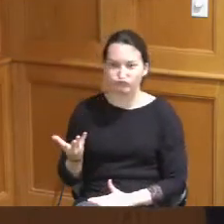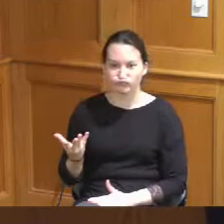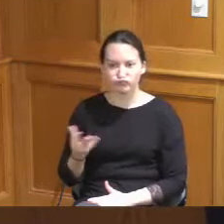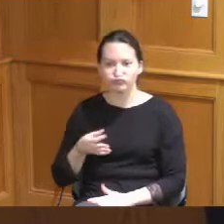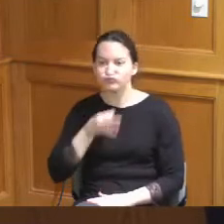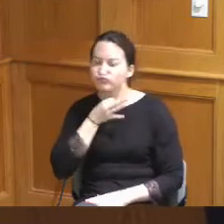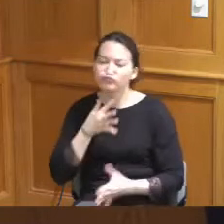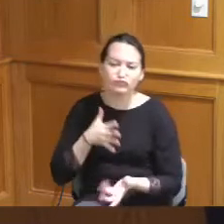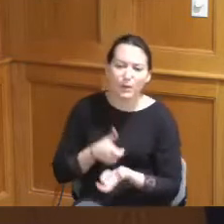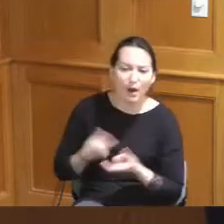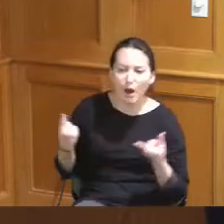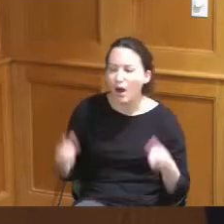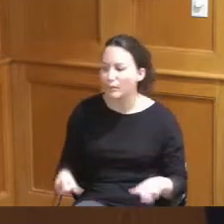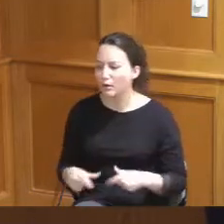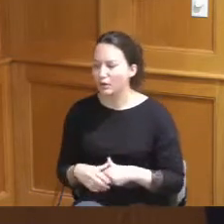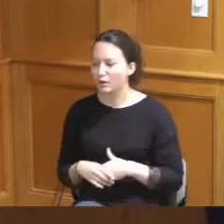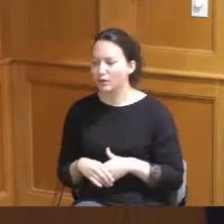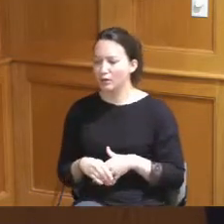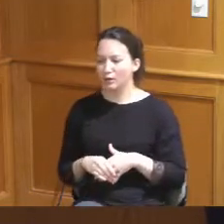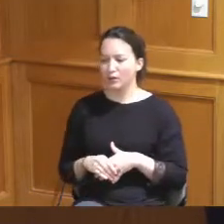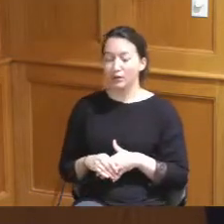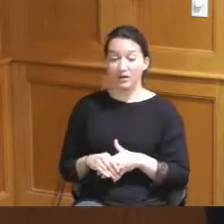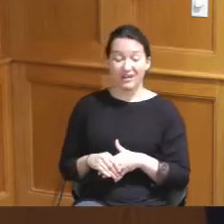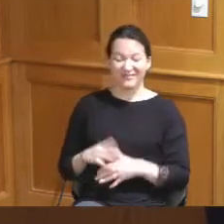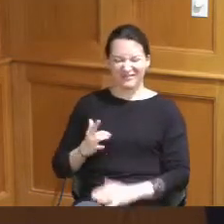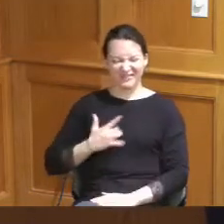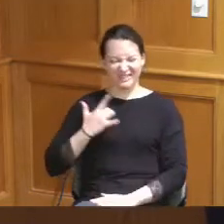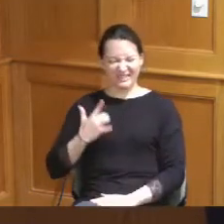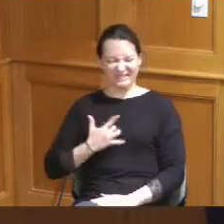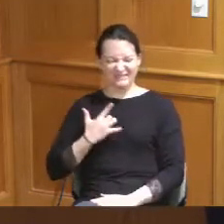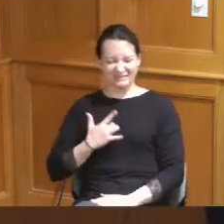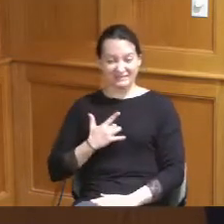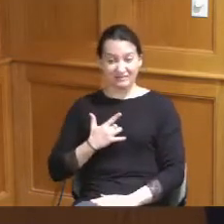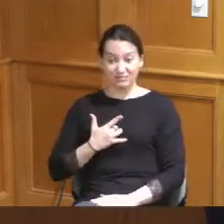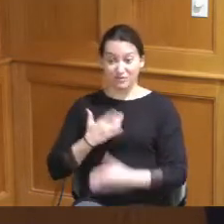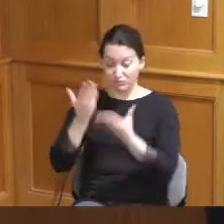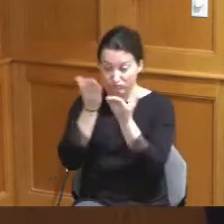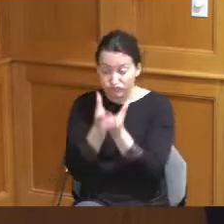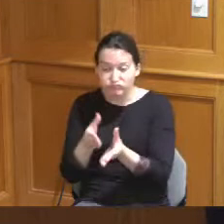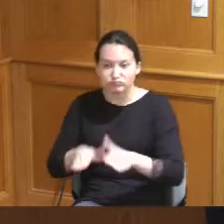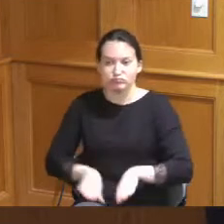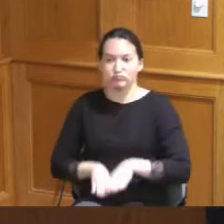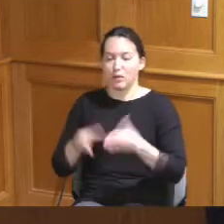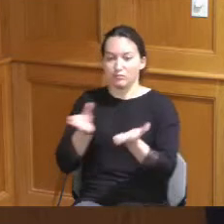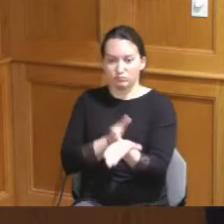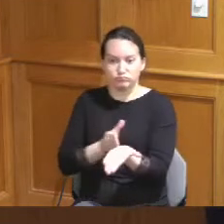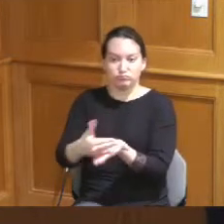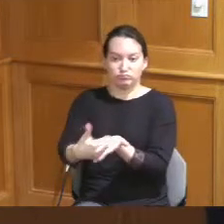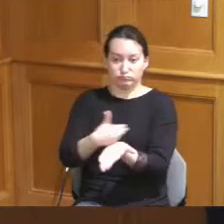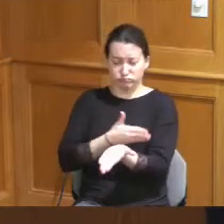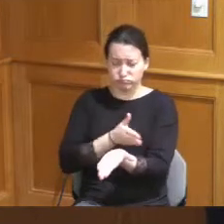about it and I just feel like we should be out in the open on this now I'm concerned I don't